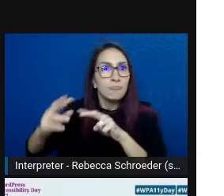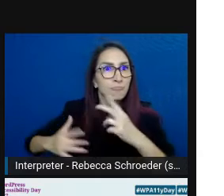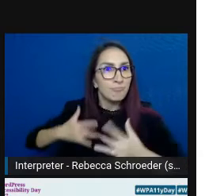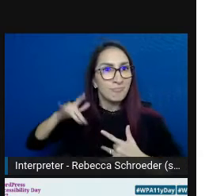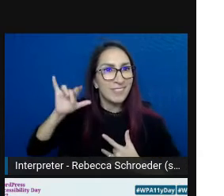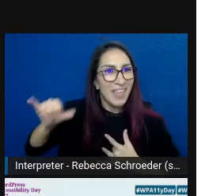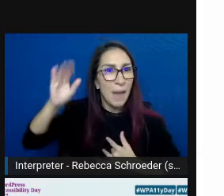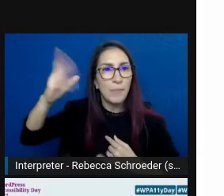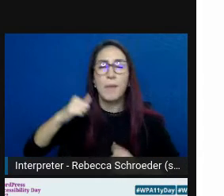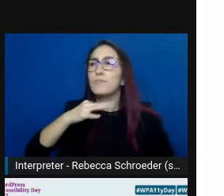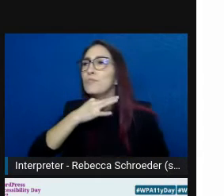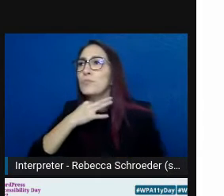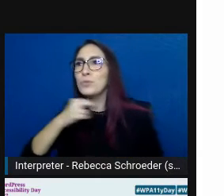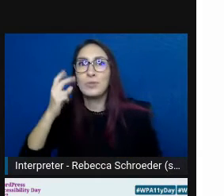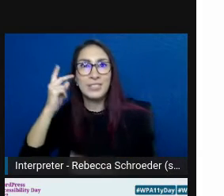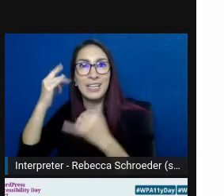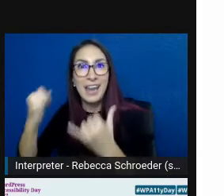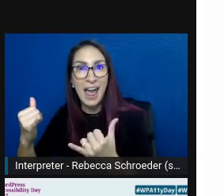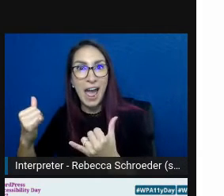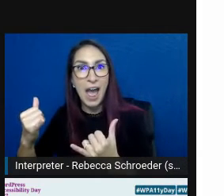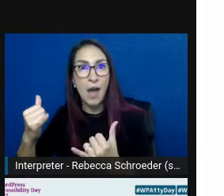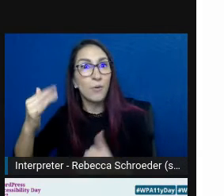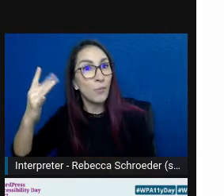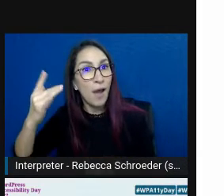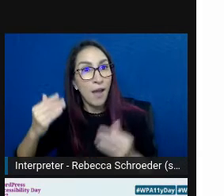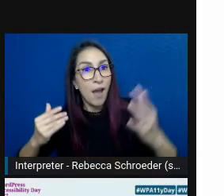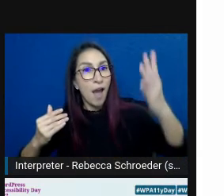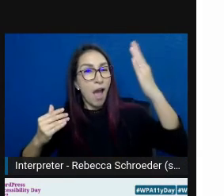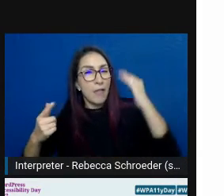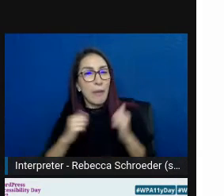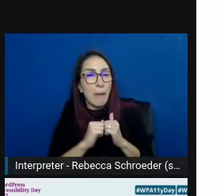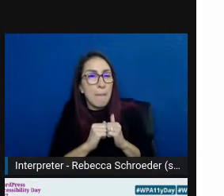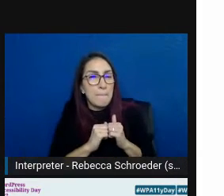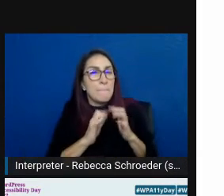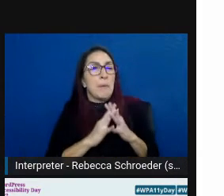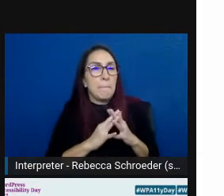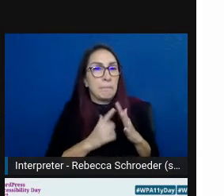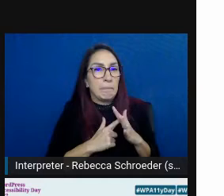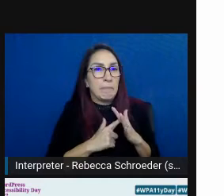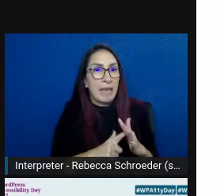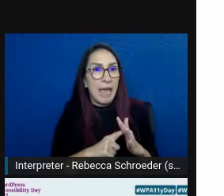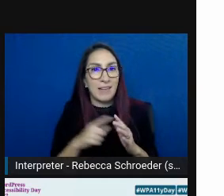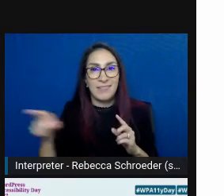because when Joomla began, they asked me to come on board and help make Joomla accessible.